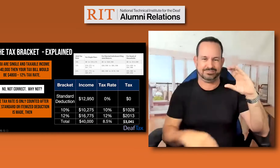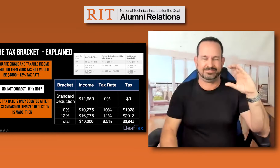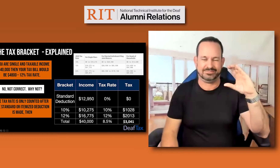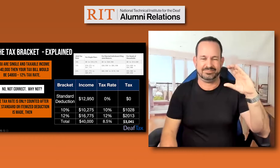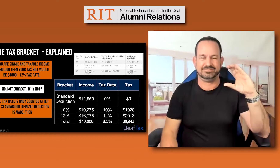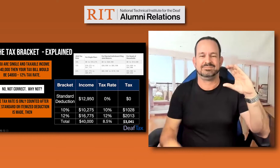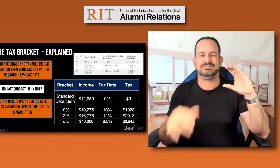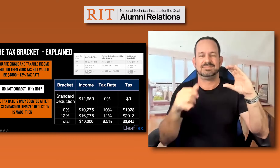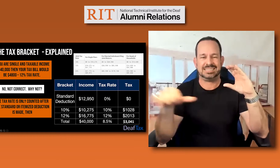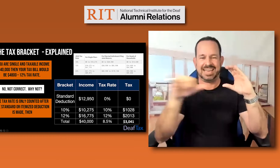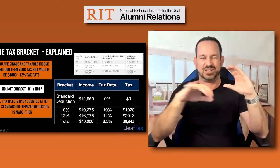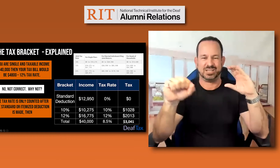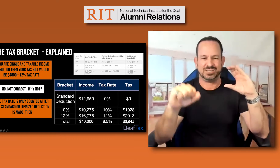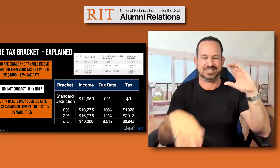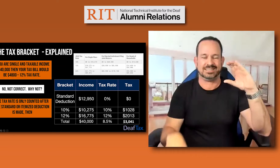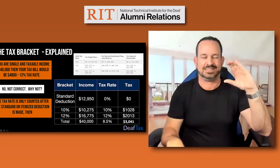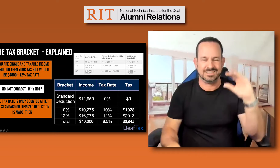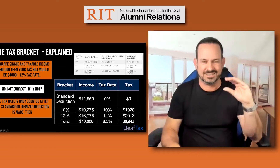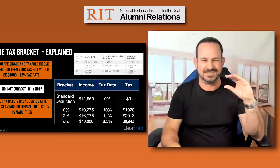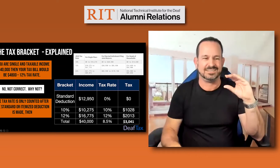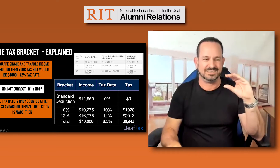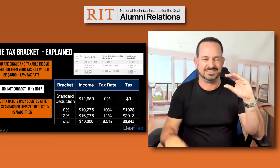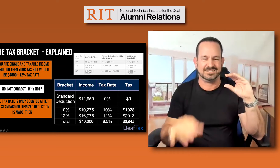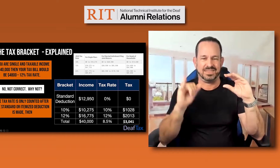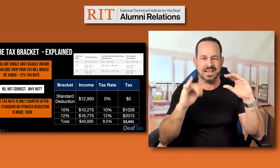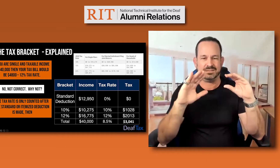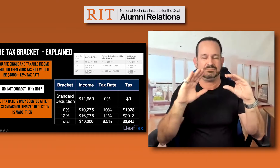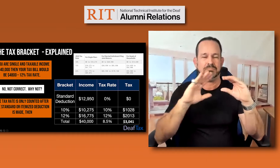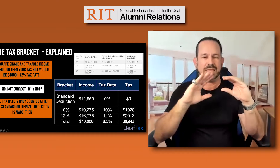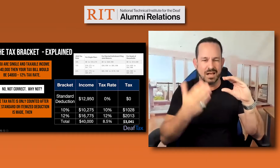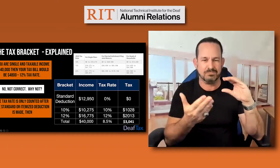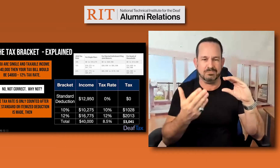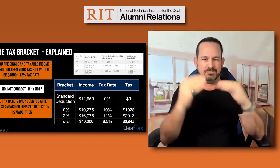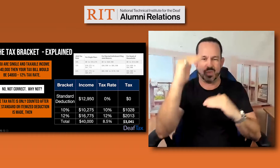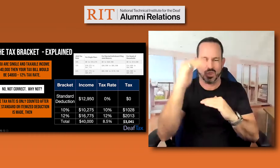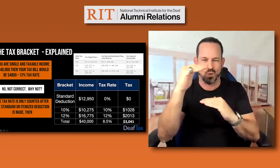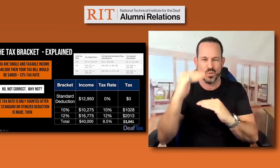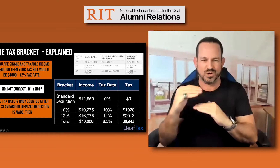of 40,000 minus your standardized deduction